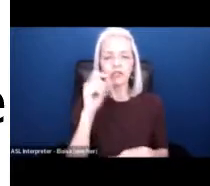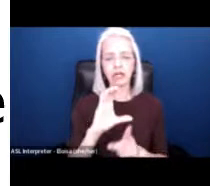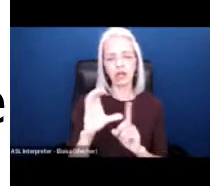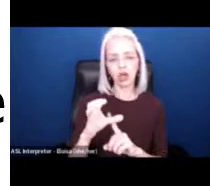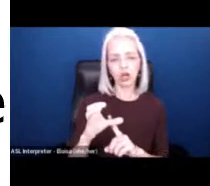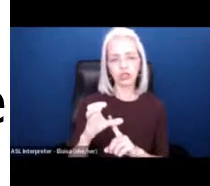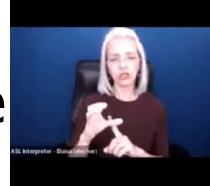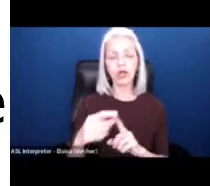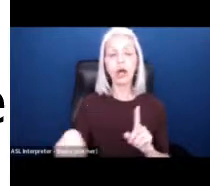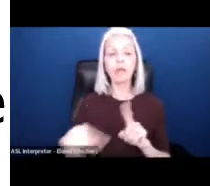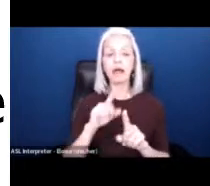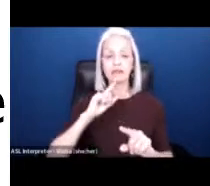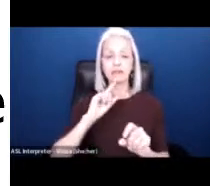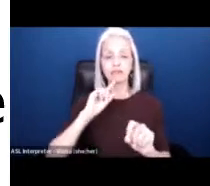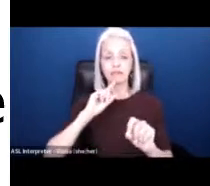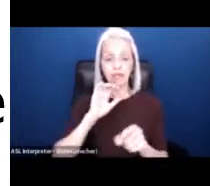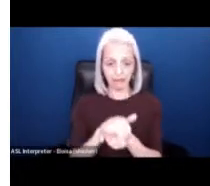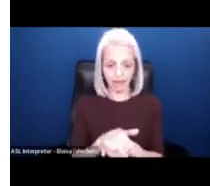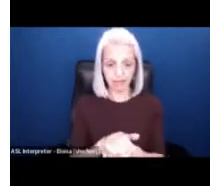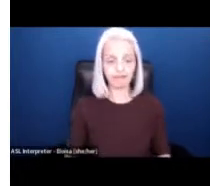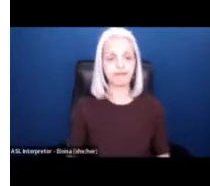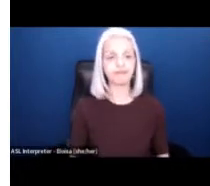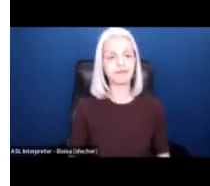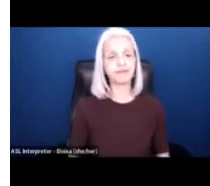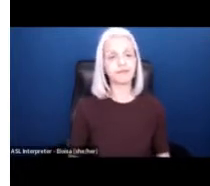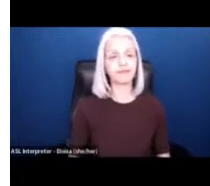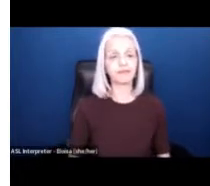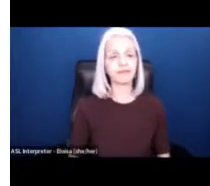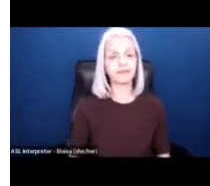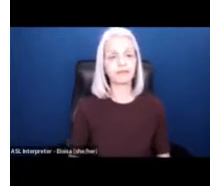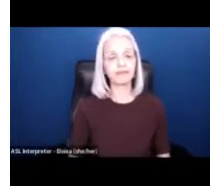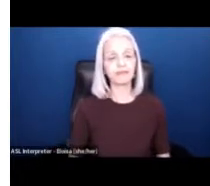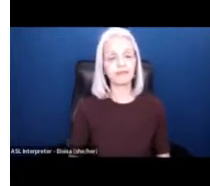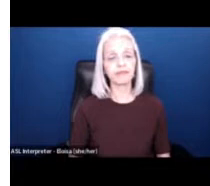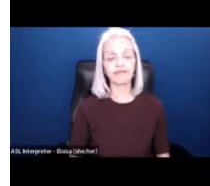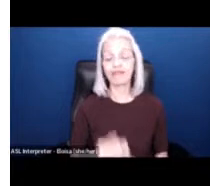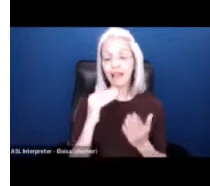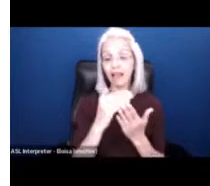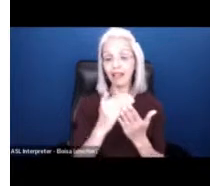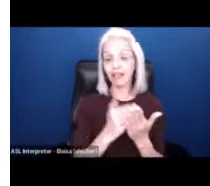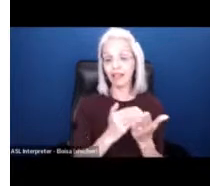commitment. So next slide. So lessons I've learned, when we